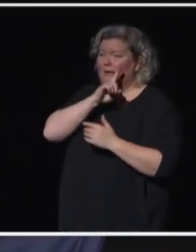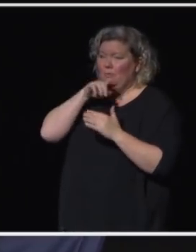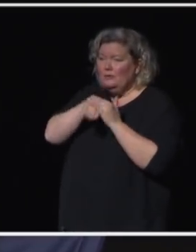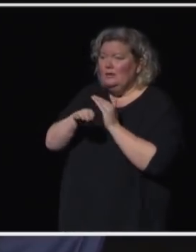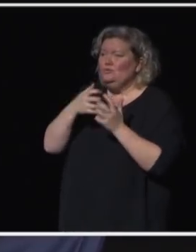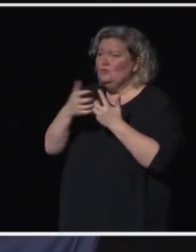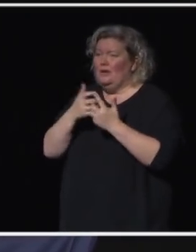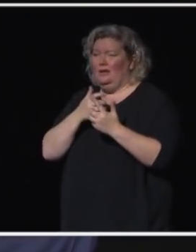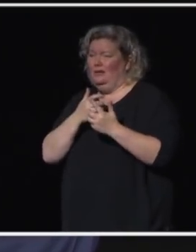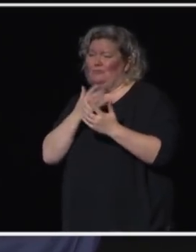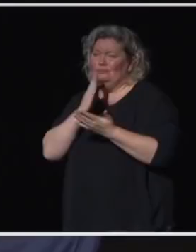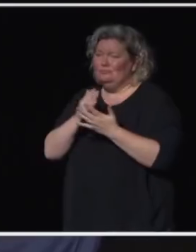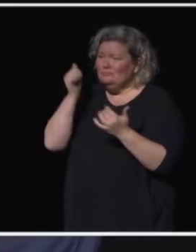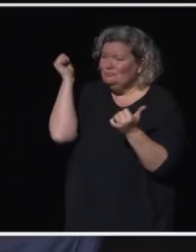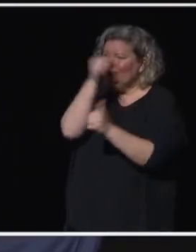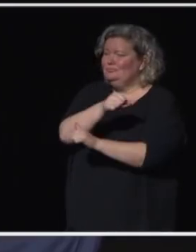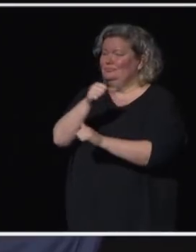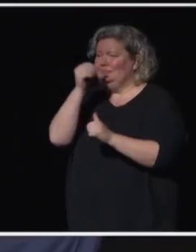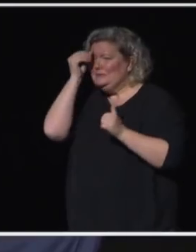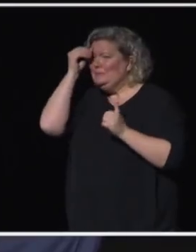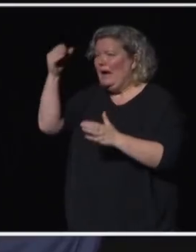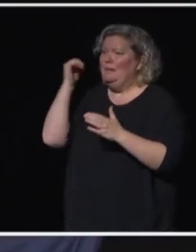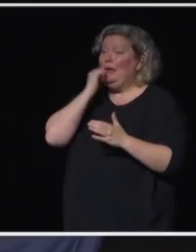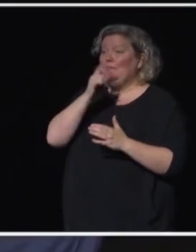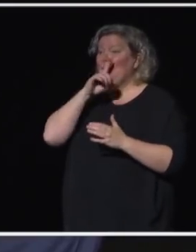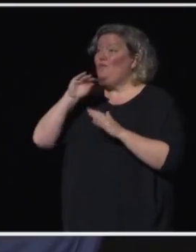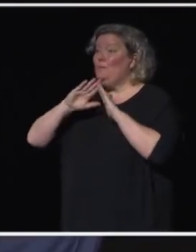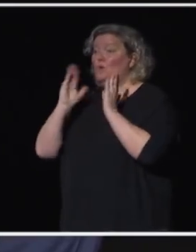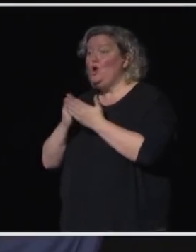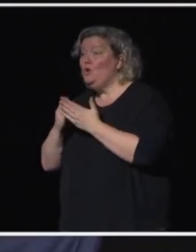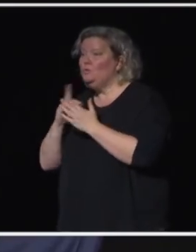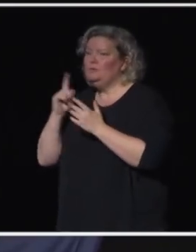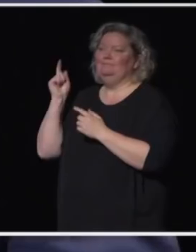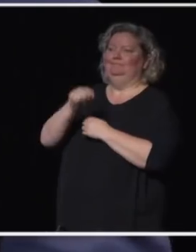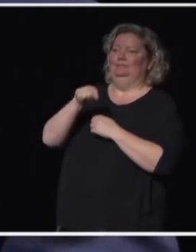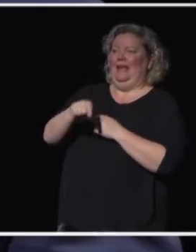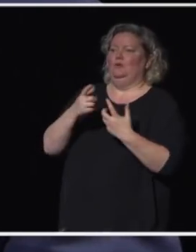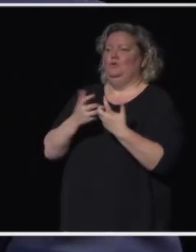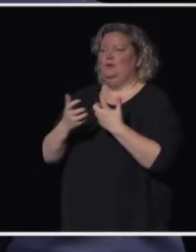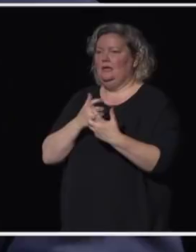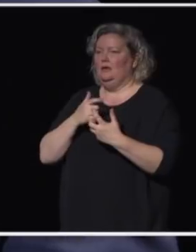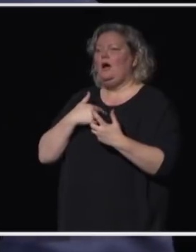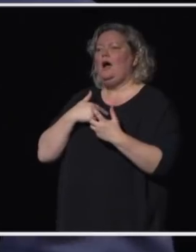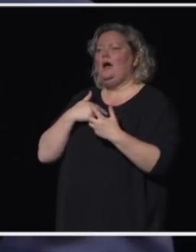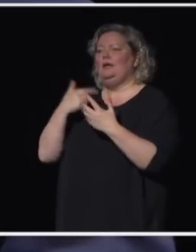most intelligent black people from around the world, really, that you ever wanted to meet. And at that university I was a history major and I took a class